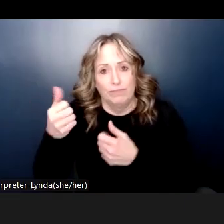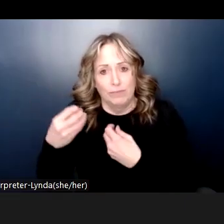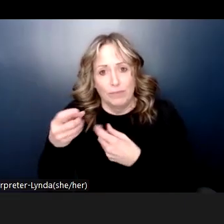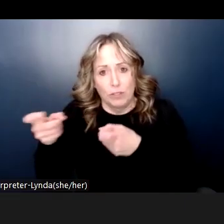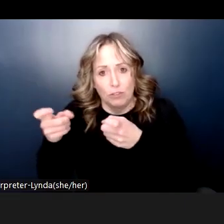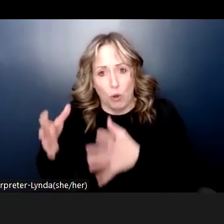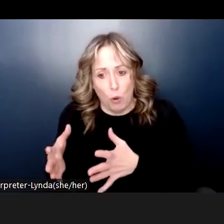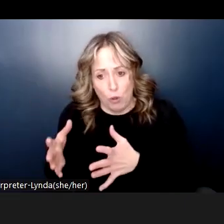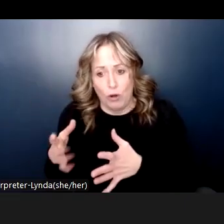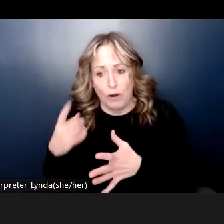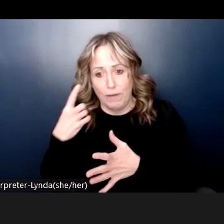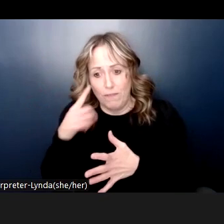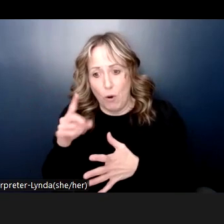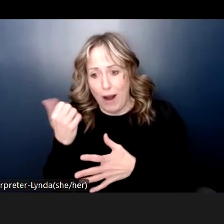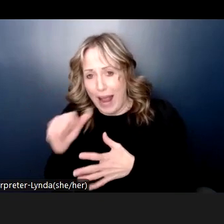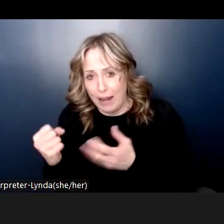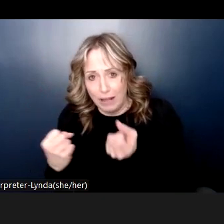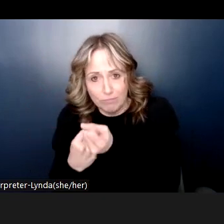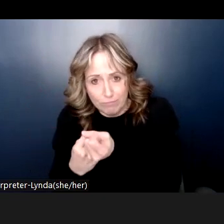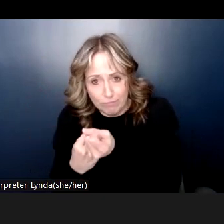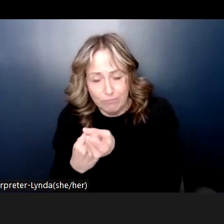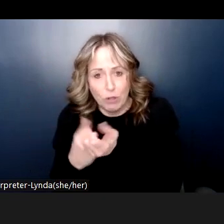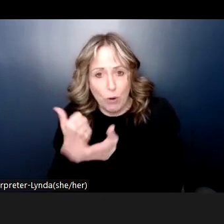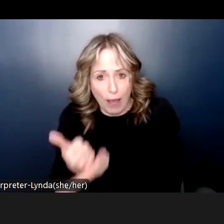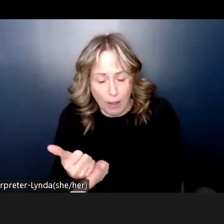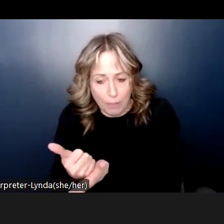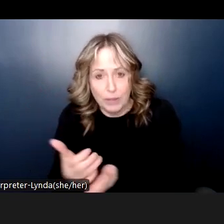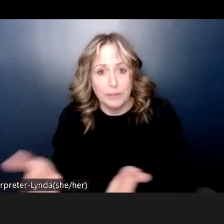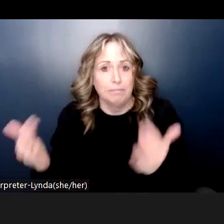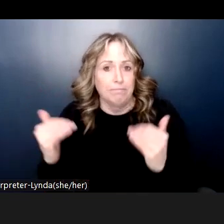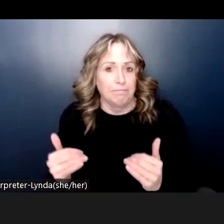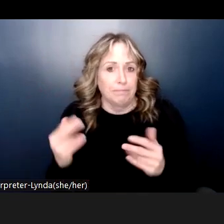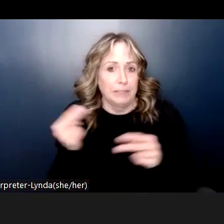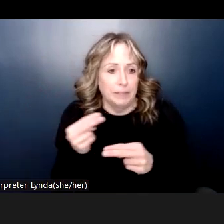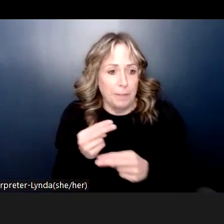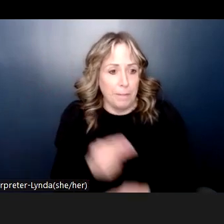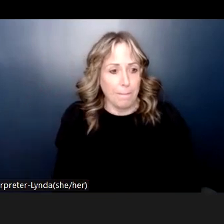Looking for support. Next slide please.